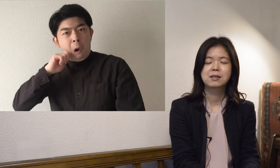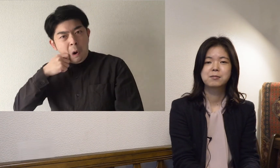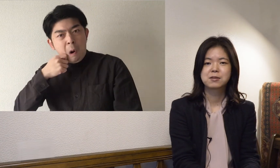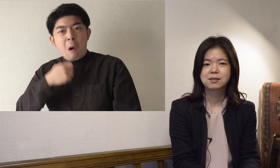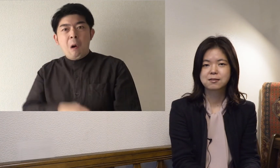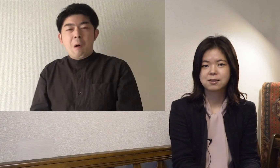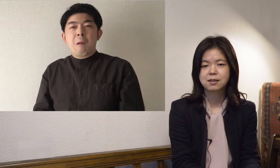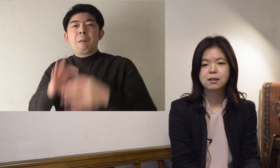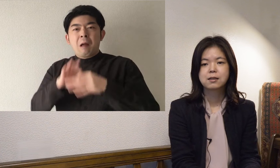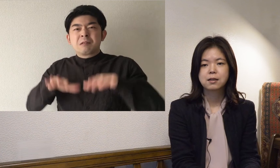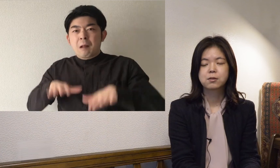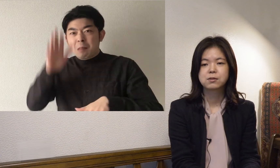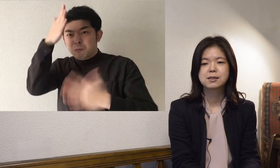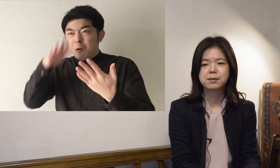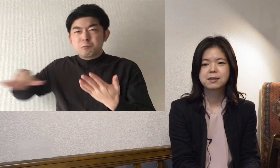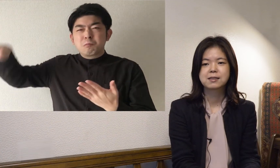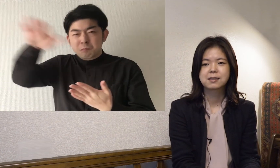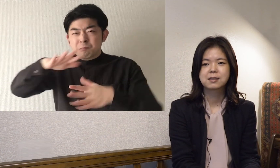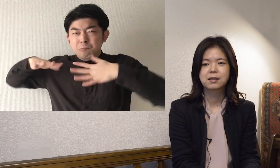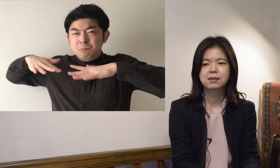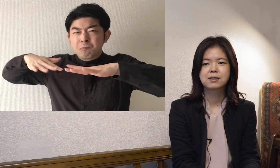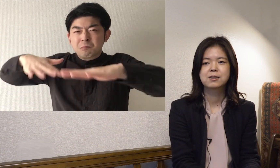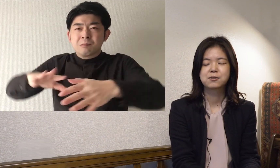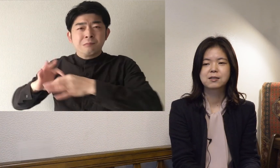That's why the discussions continue to this day.